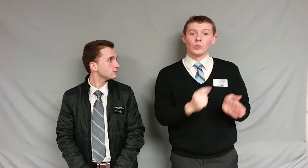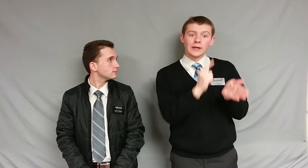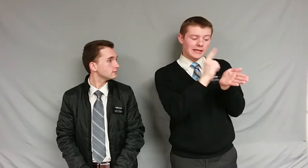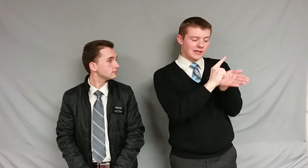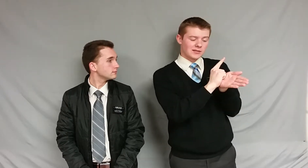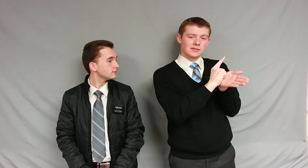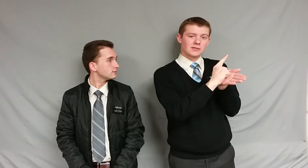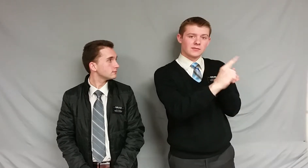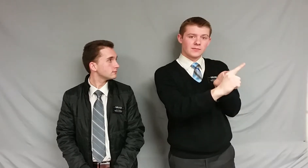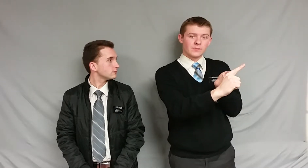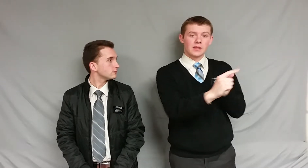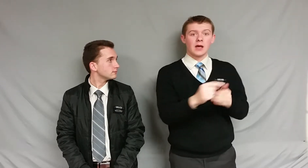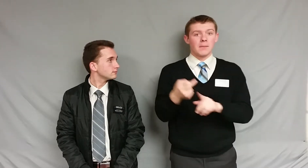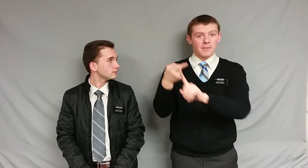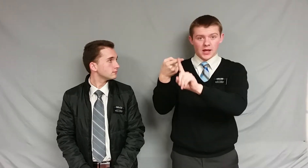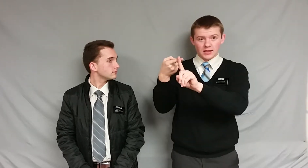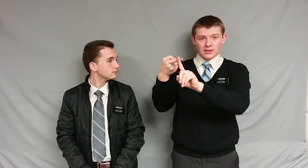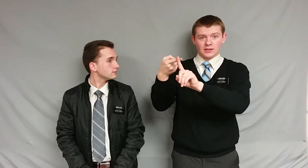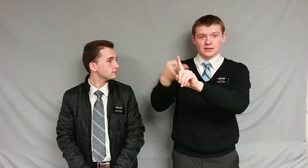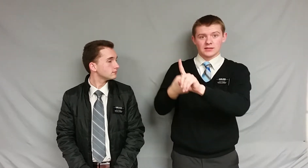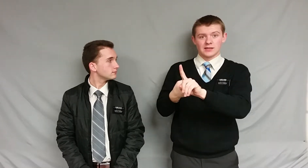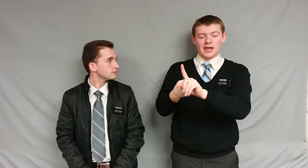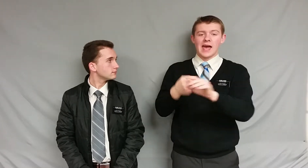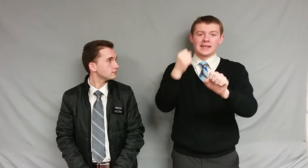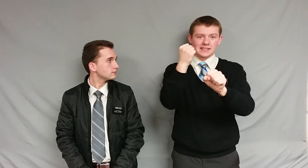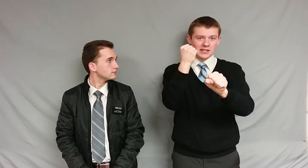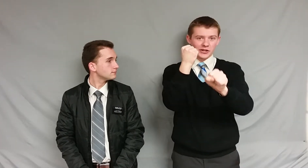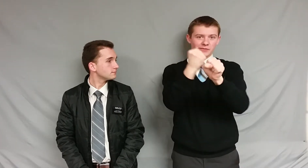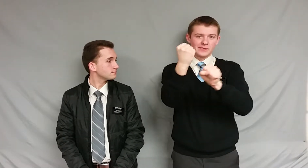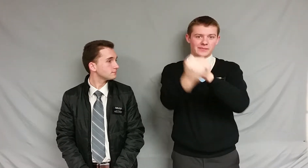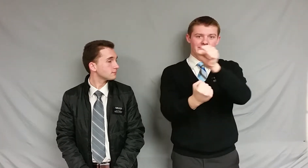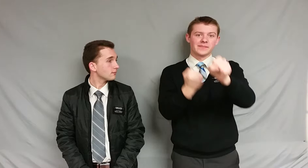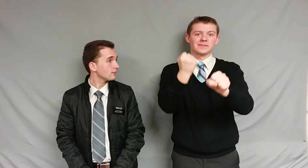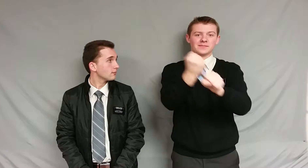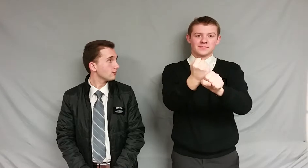WEEK, MONTH, and YEAR